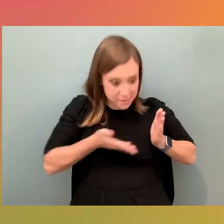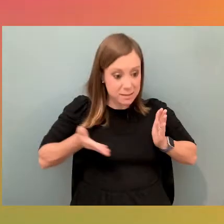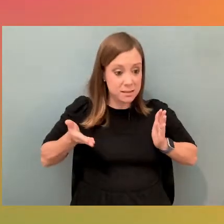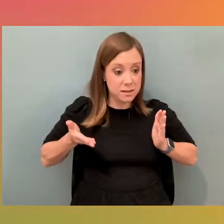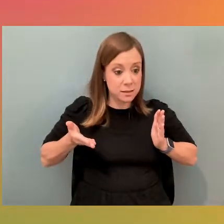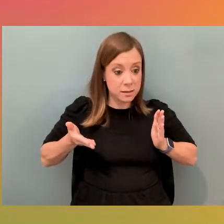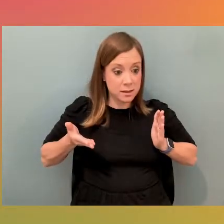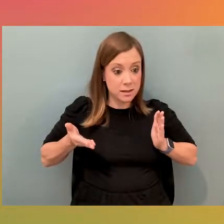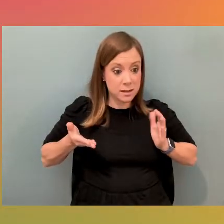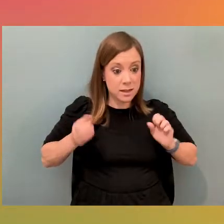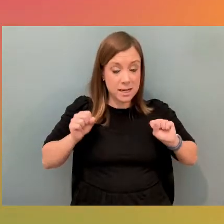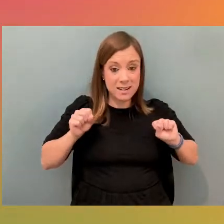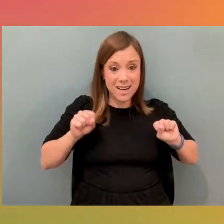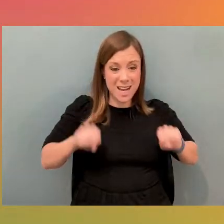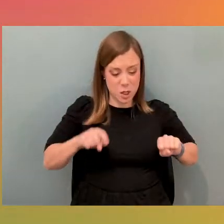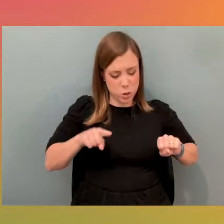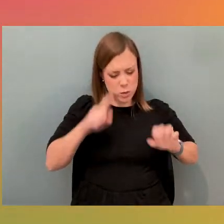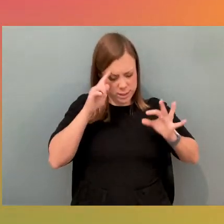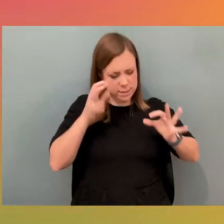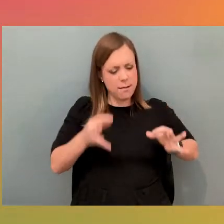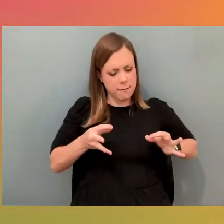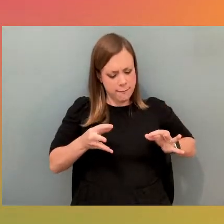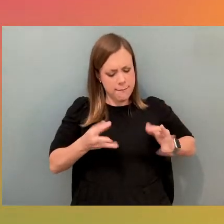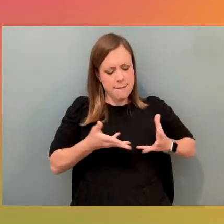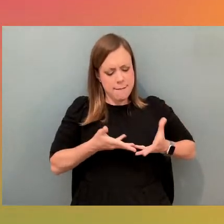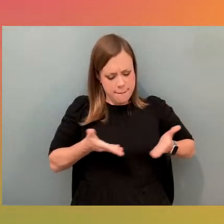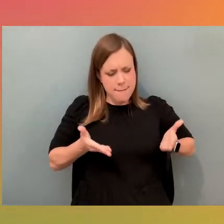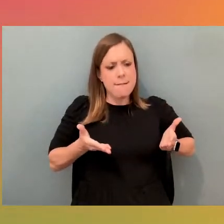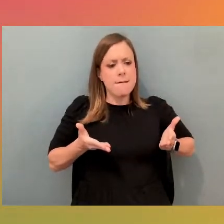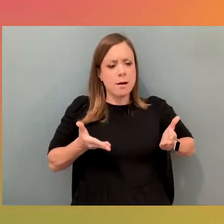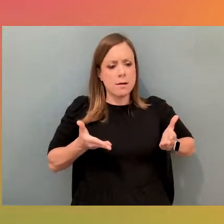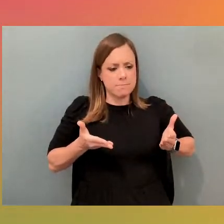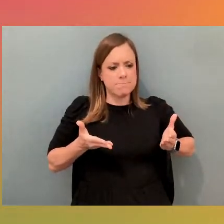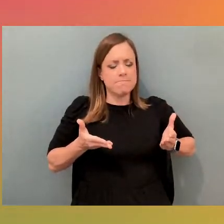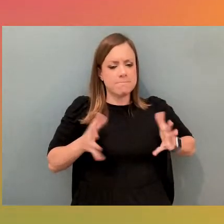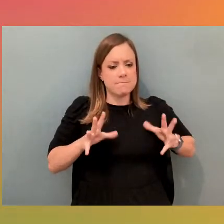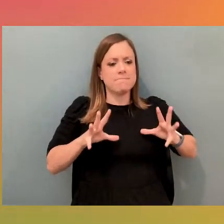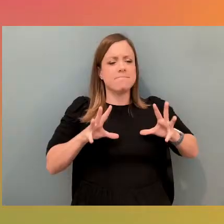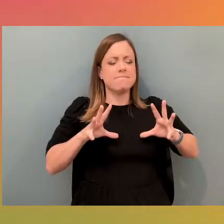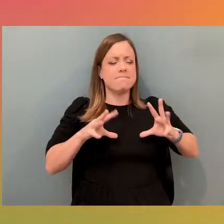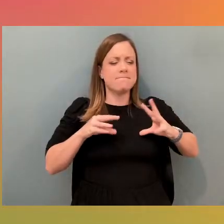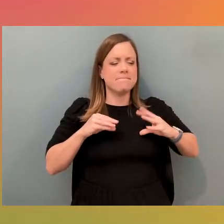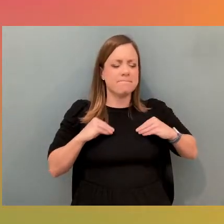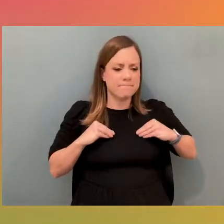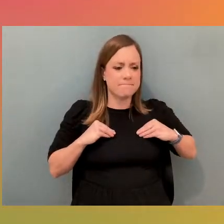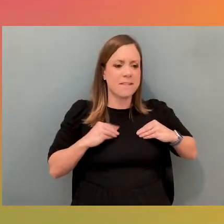AND WHATEVER COMES UP, CAN YOU